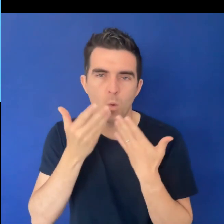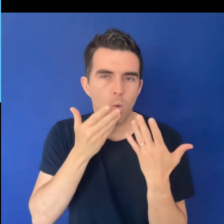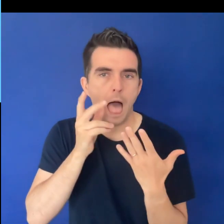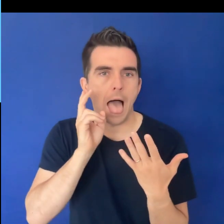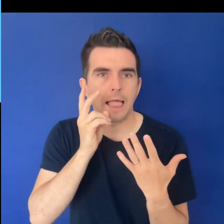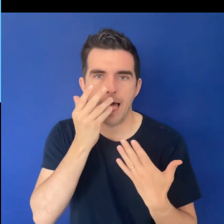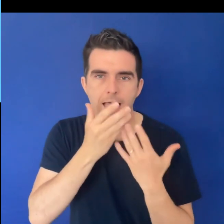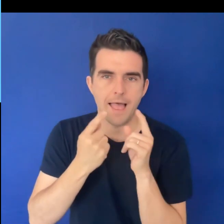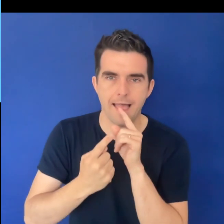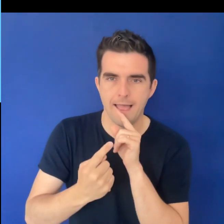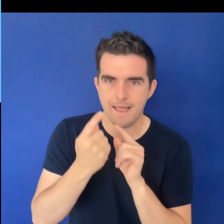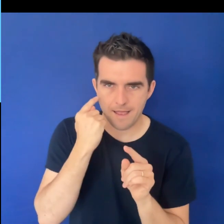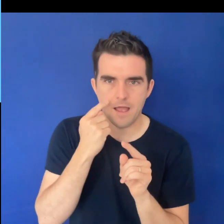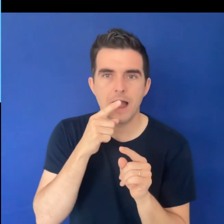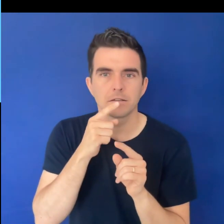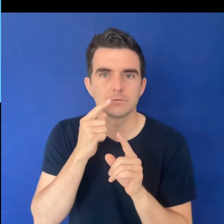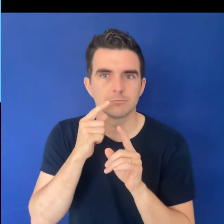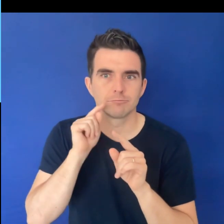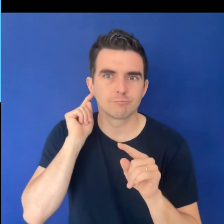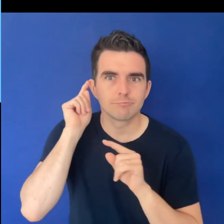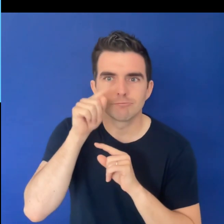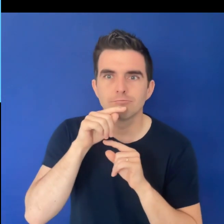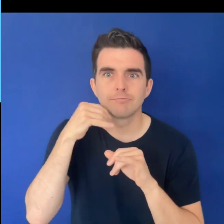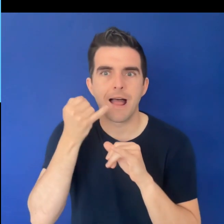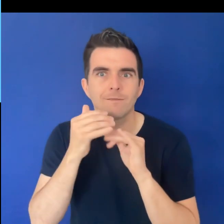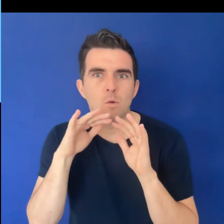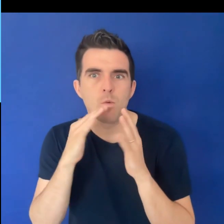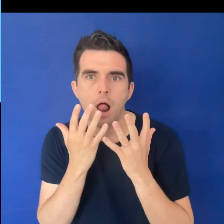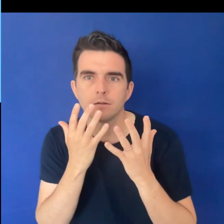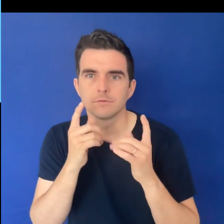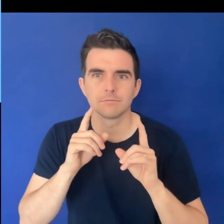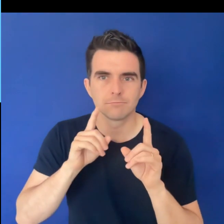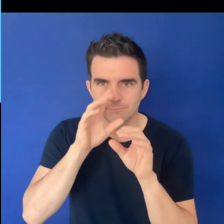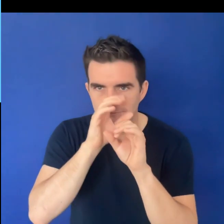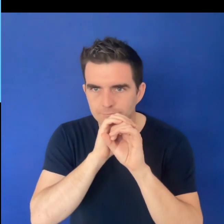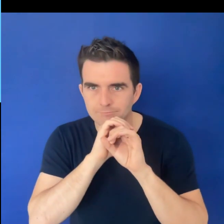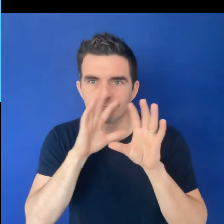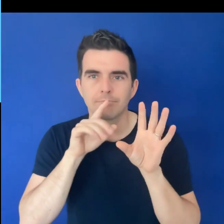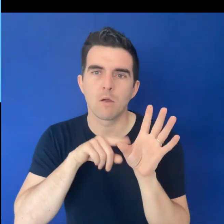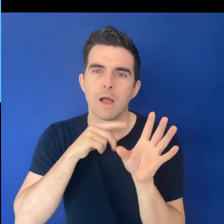In this game, we make use of video and screen filters to create retro computer effects.